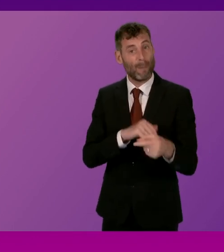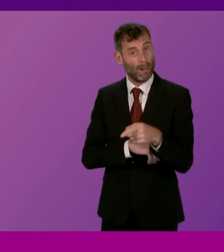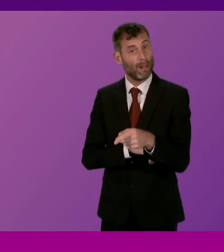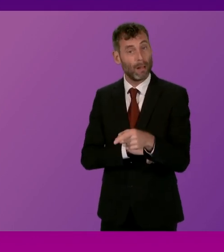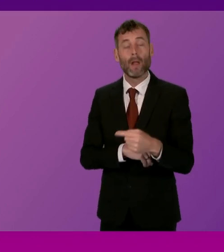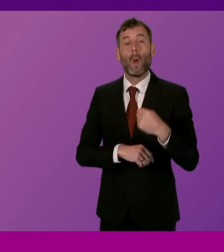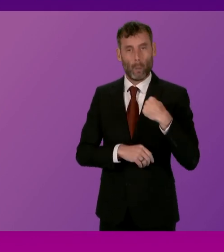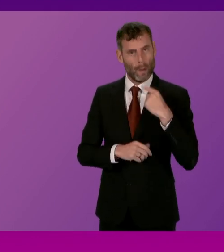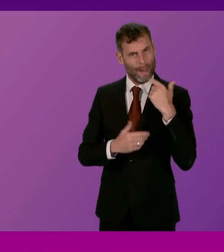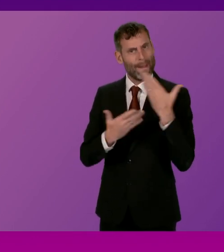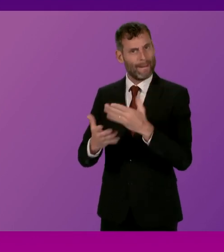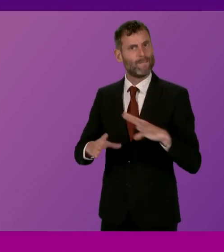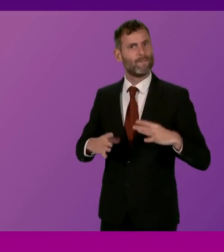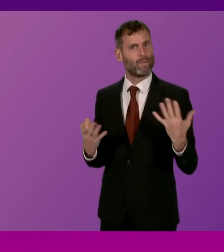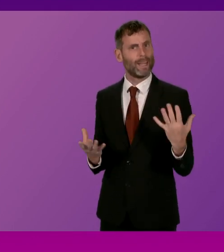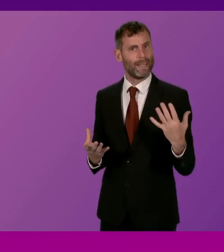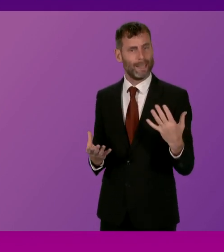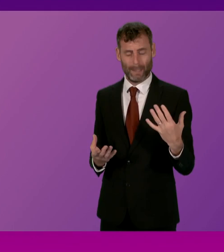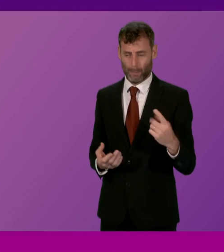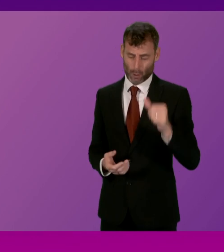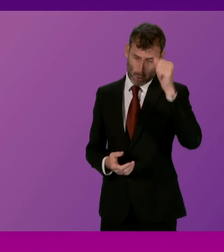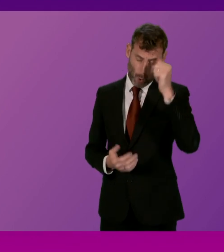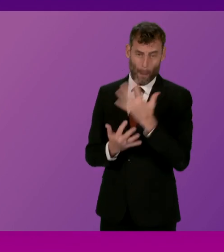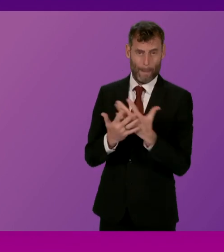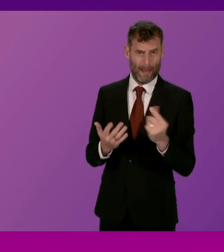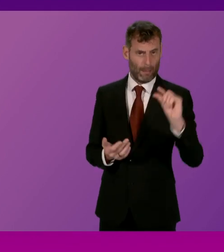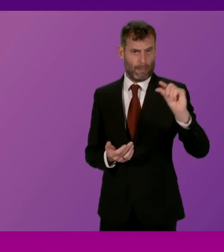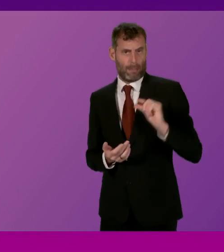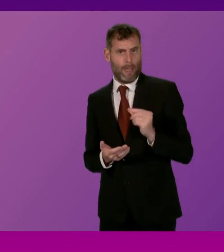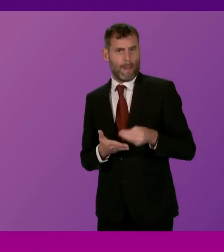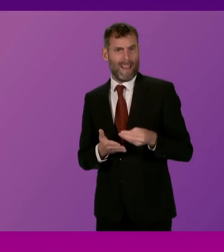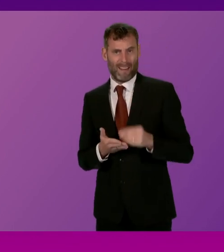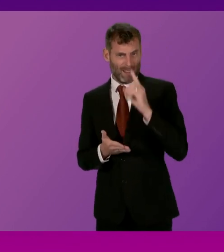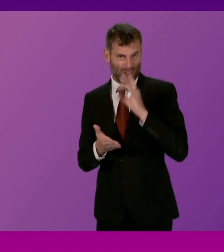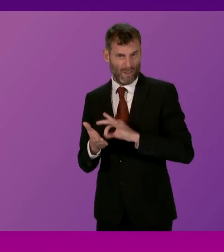Paul Sweeney knows well that we do not have those powers in our hands and that they still